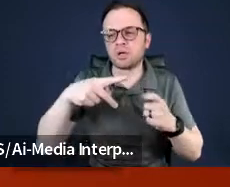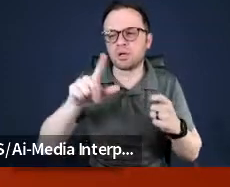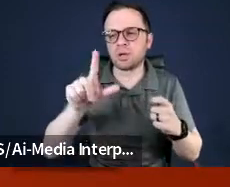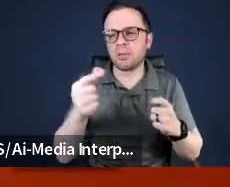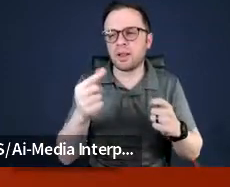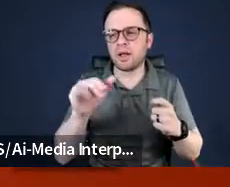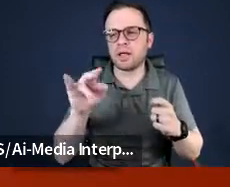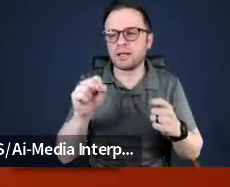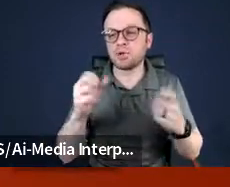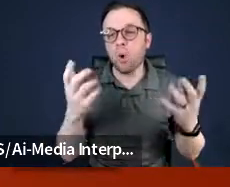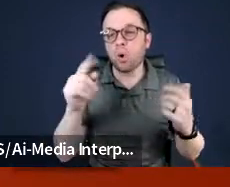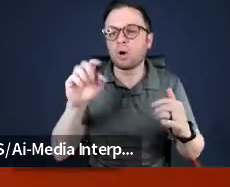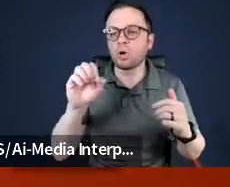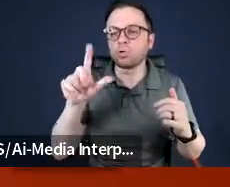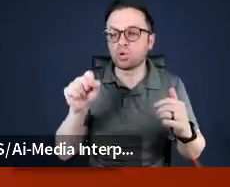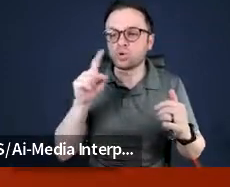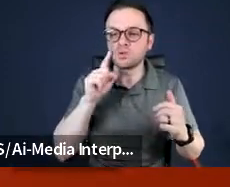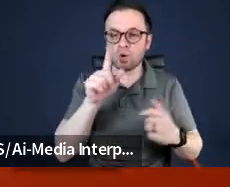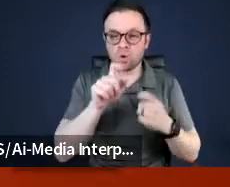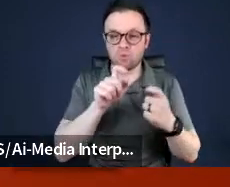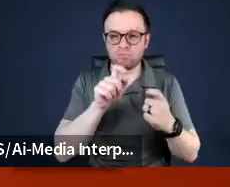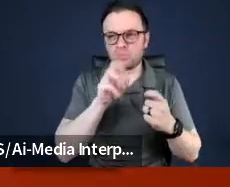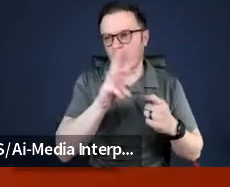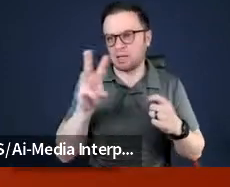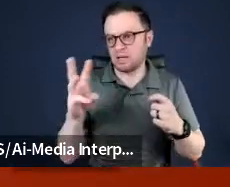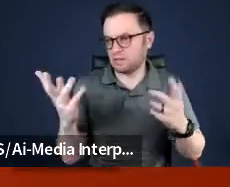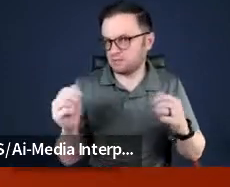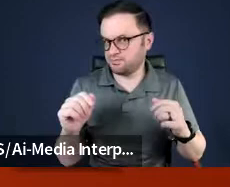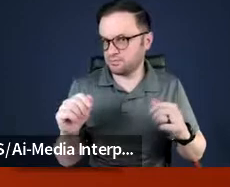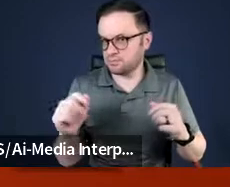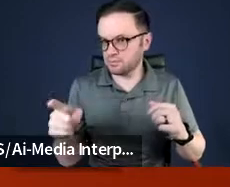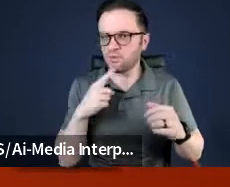No questions, that's amazing. ANDREW DRUMMOND: We have one that popped up, do you